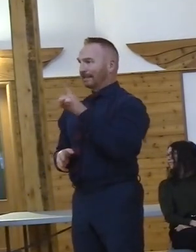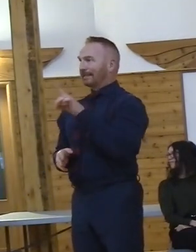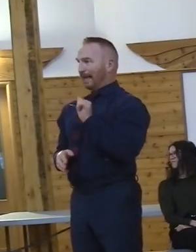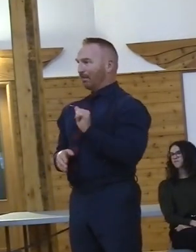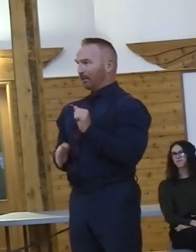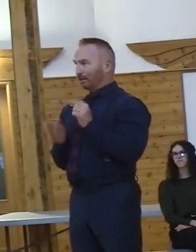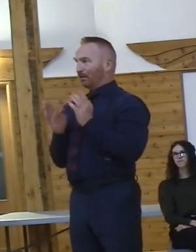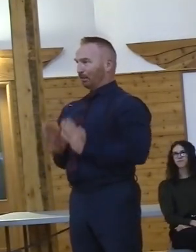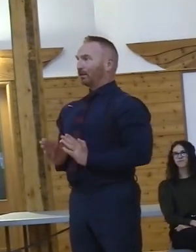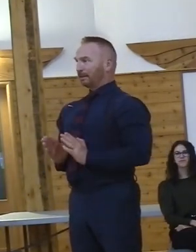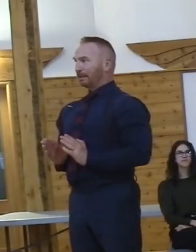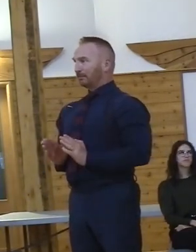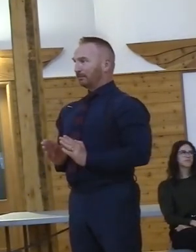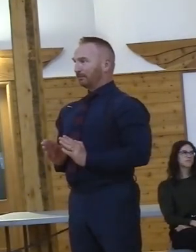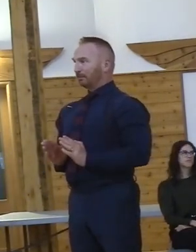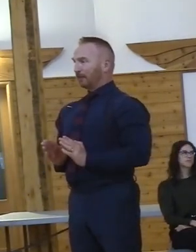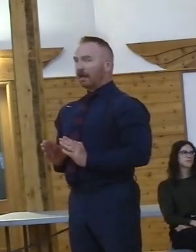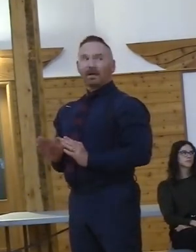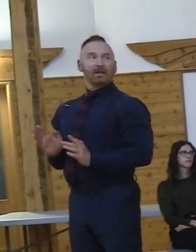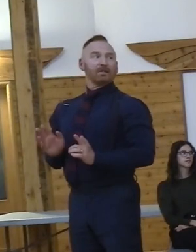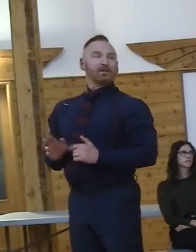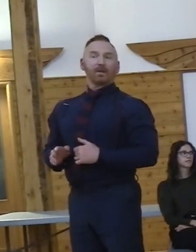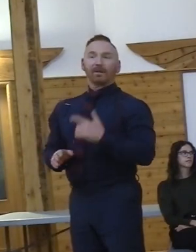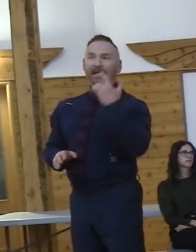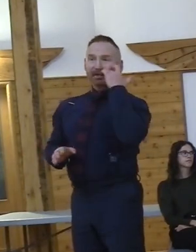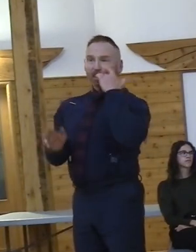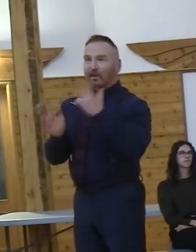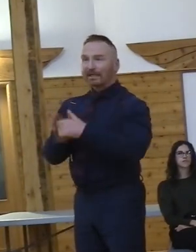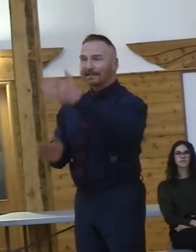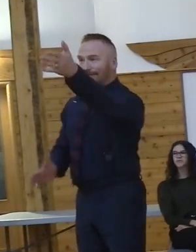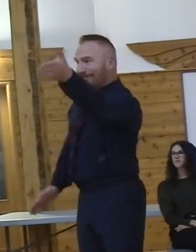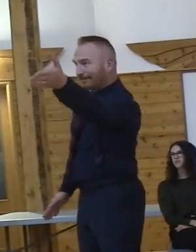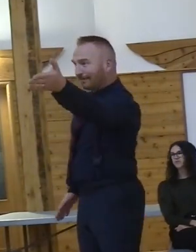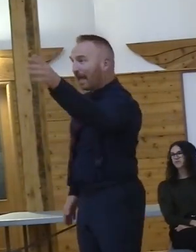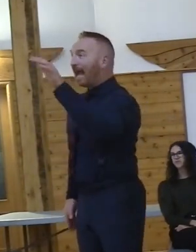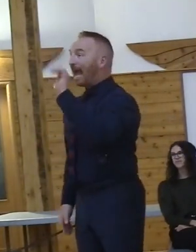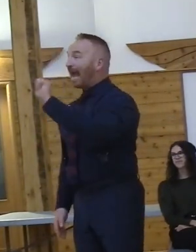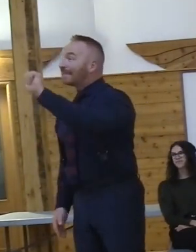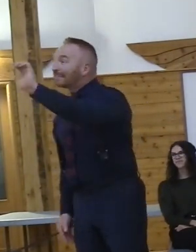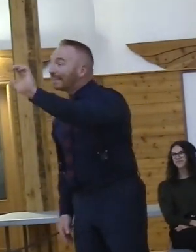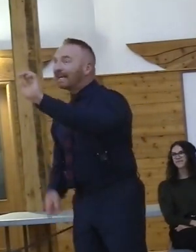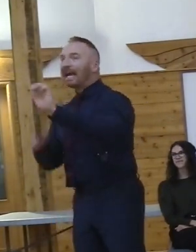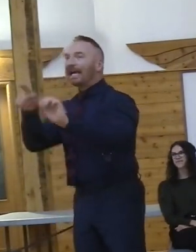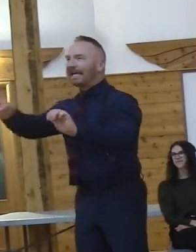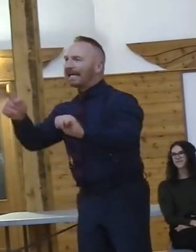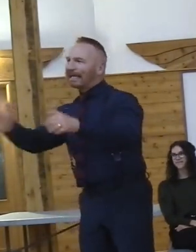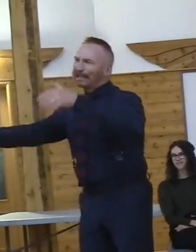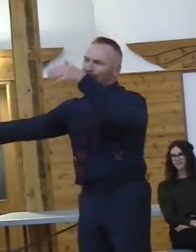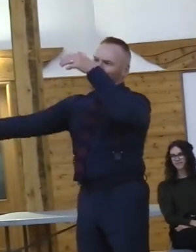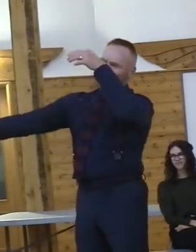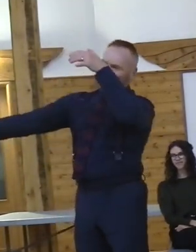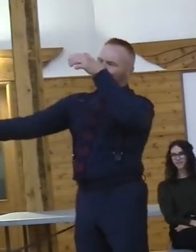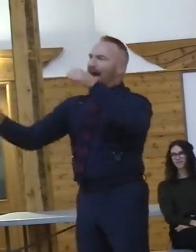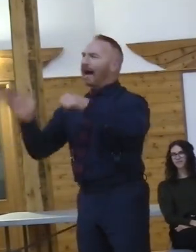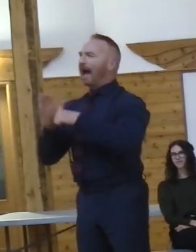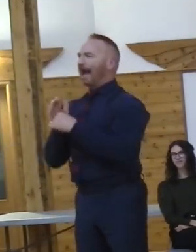So when AC Agoyo over here, our master of all things tech and AV and our press liaison,